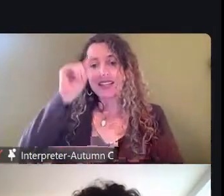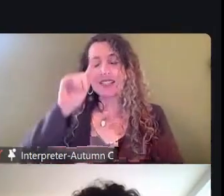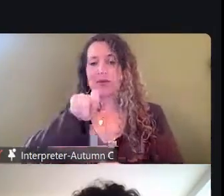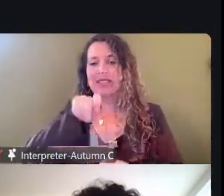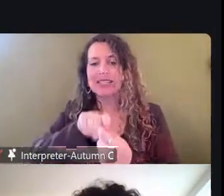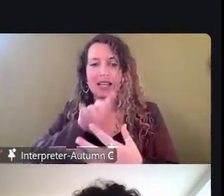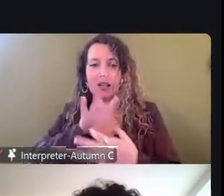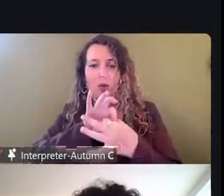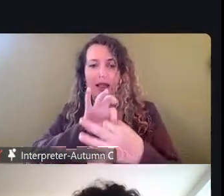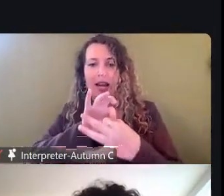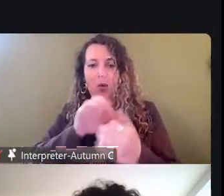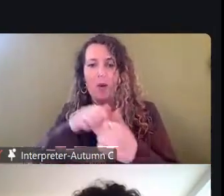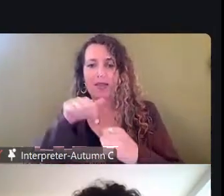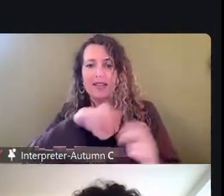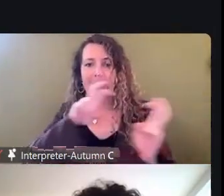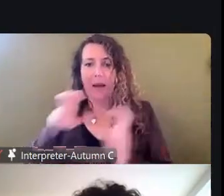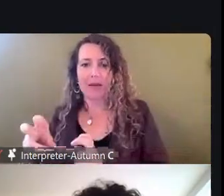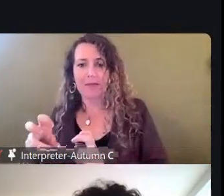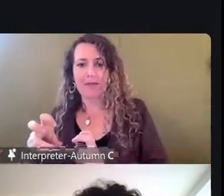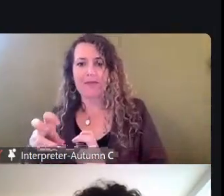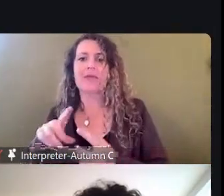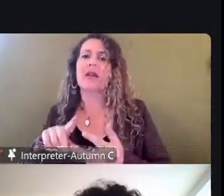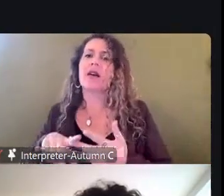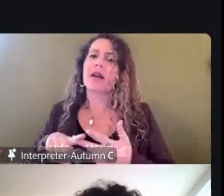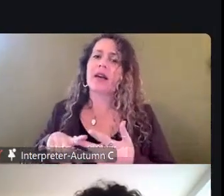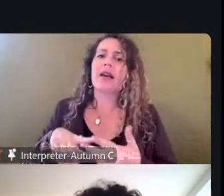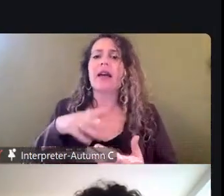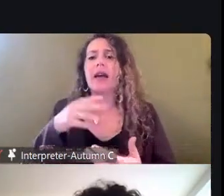and we're going to explore clinical implications based on these findings,